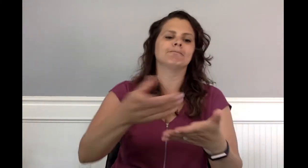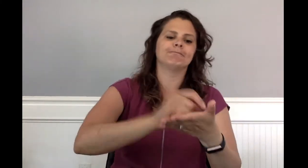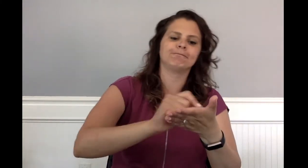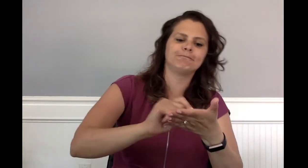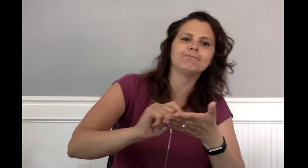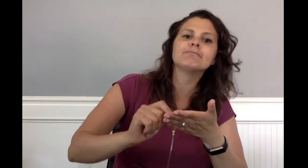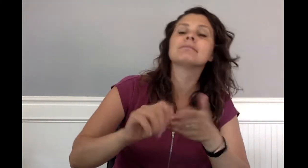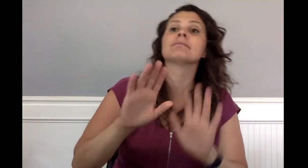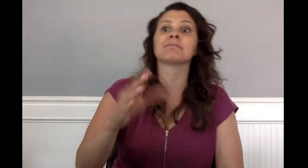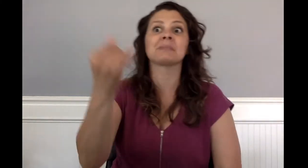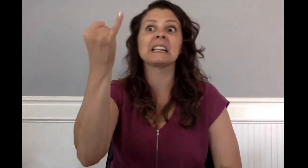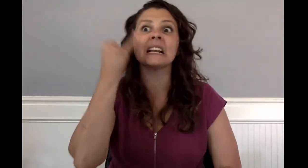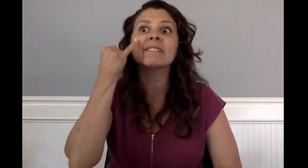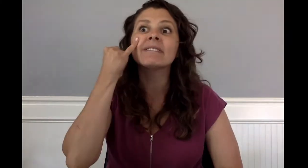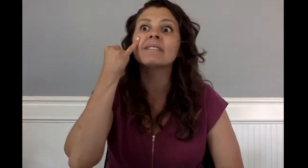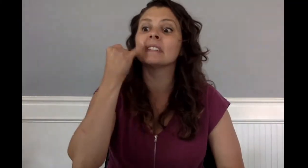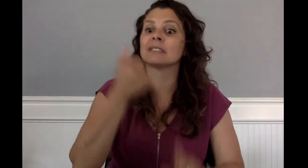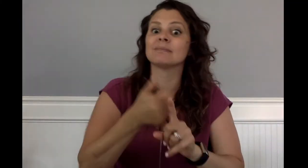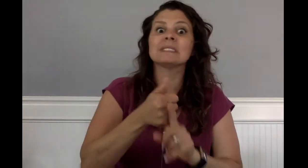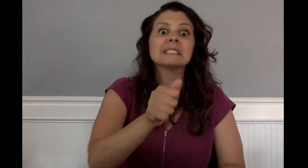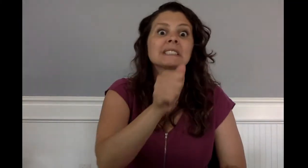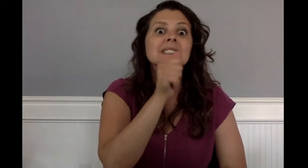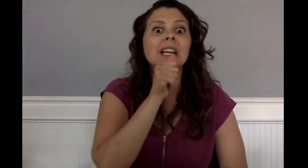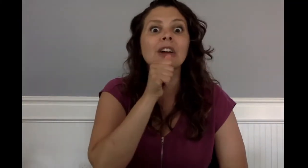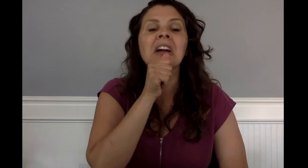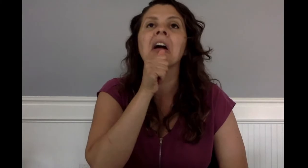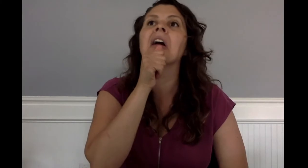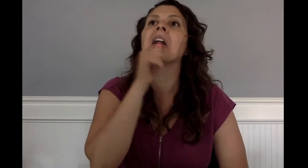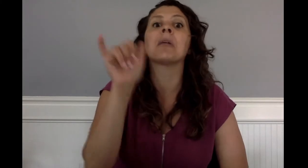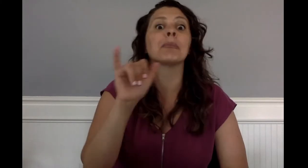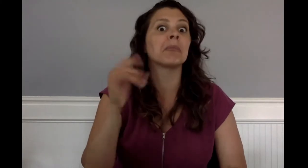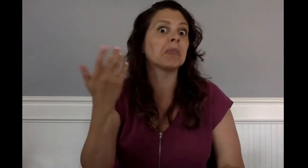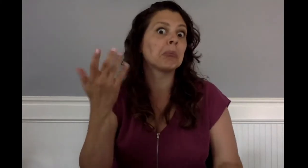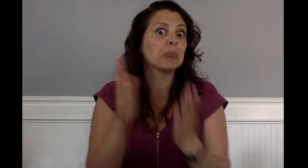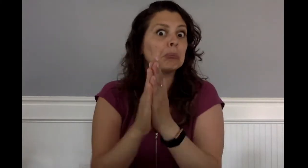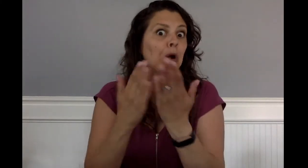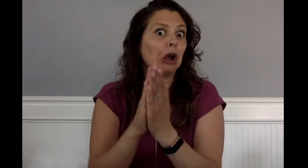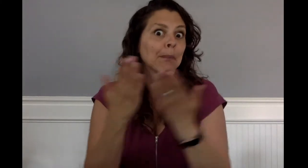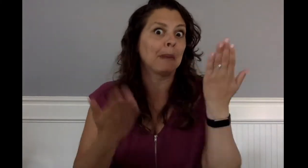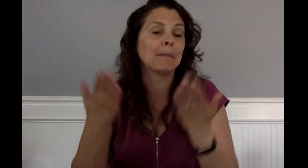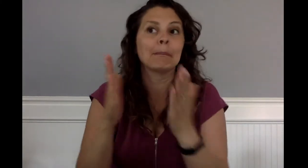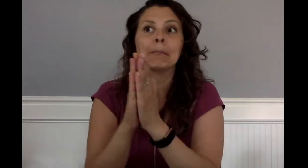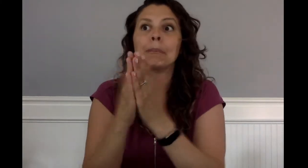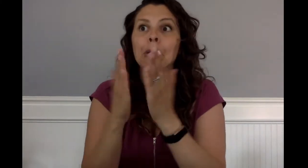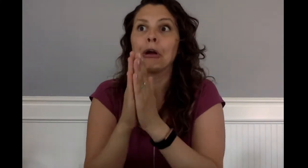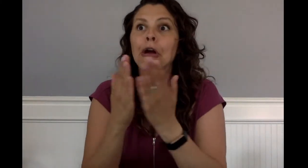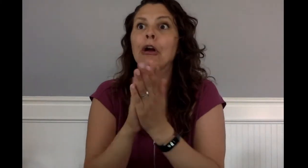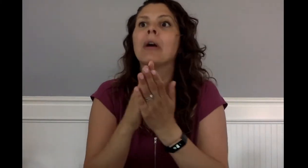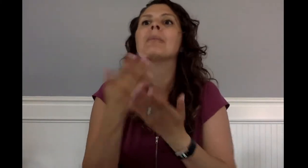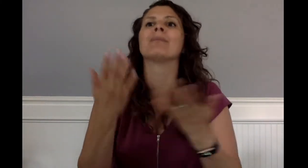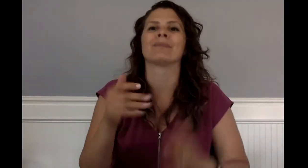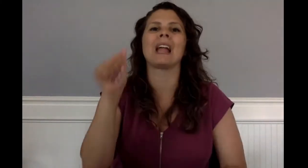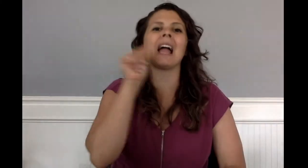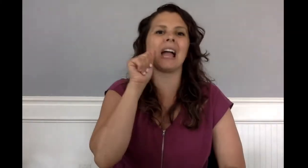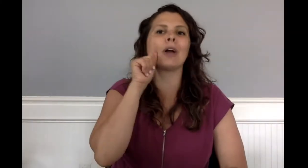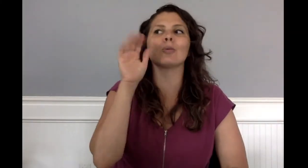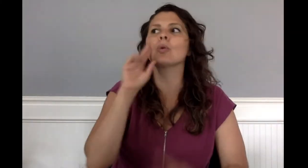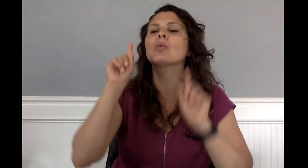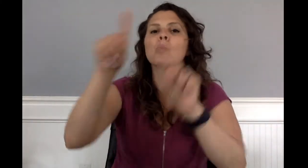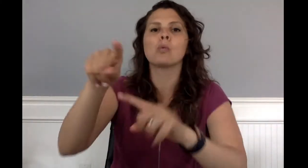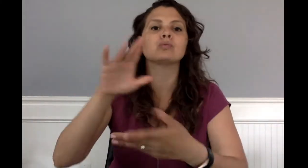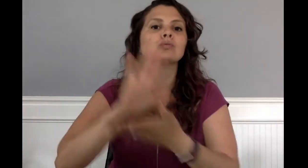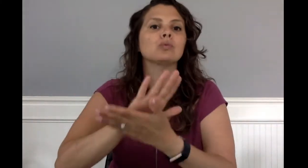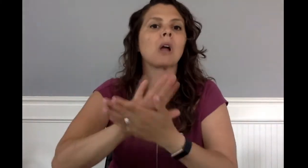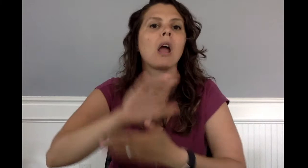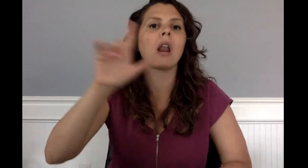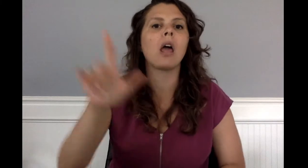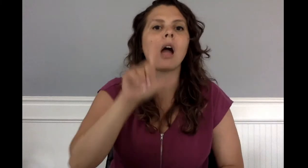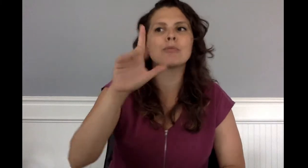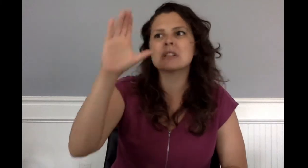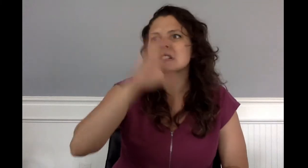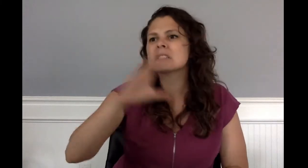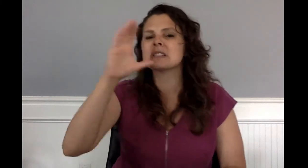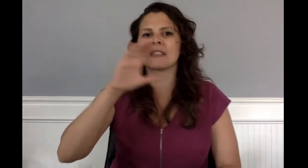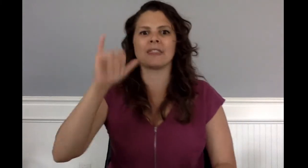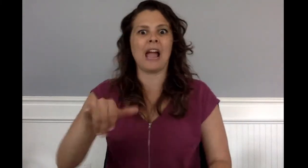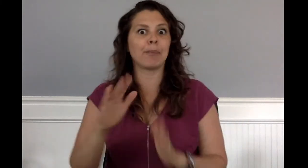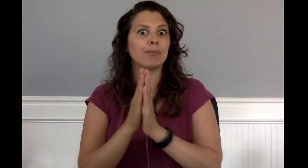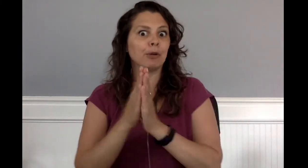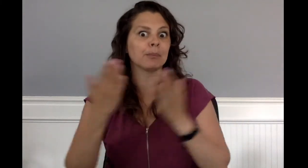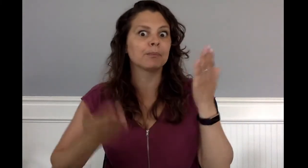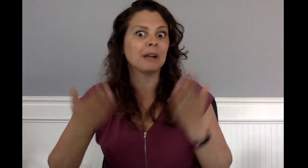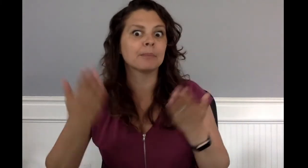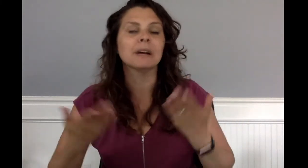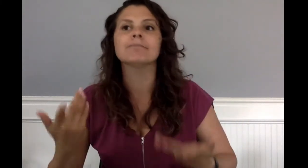“If the secret is a book,” Frog wrote, “then Aggie might have tried the school library.